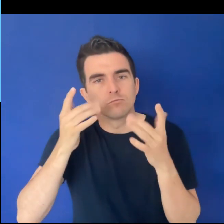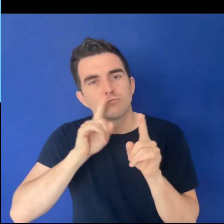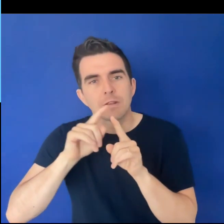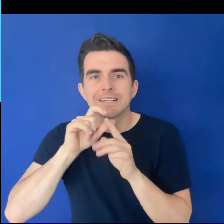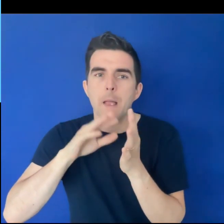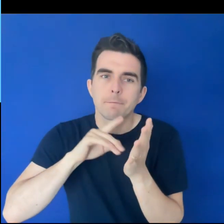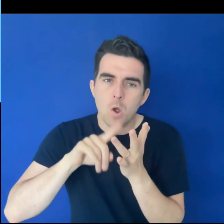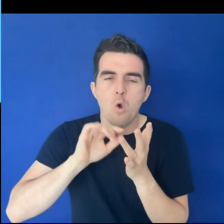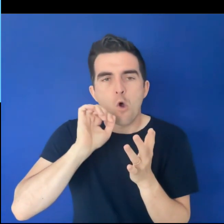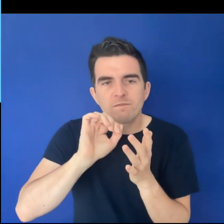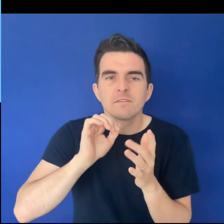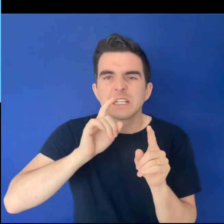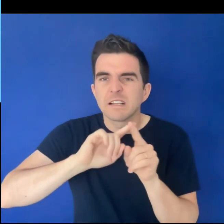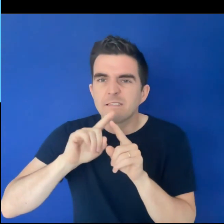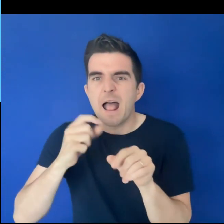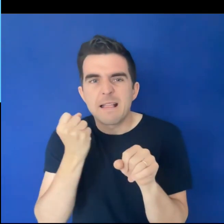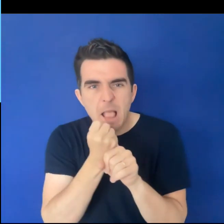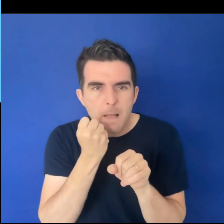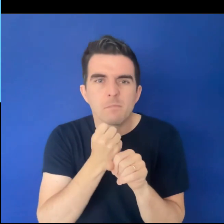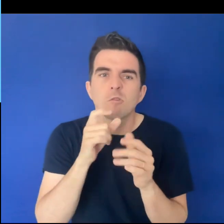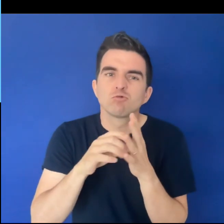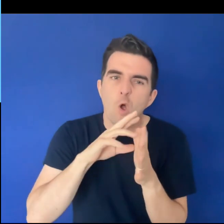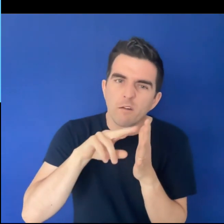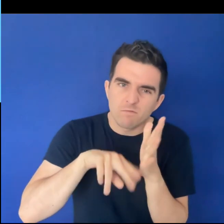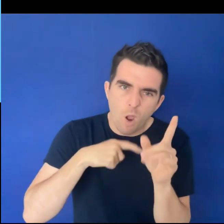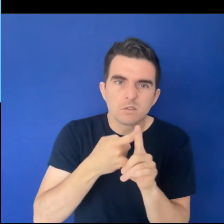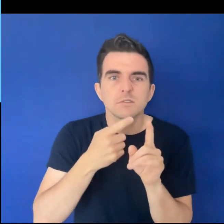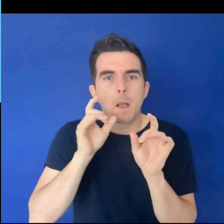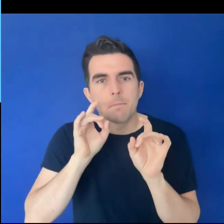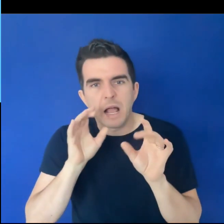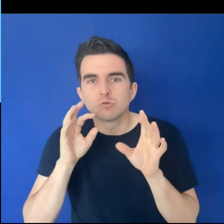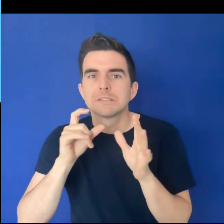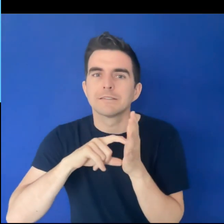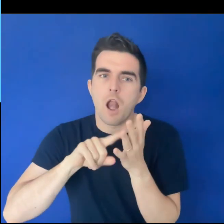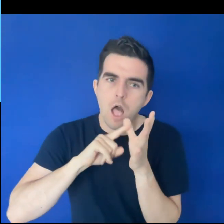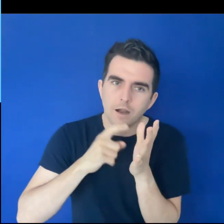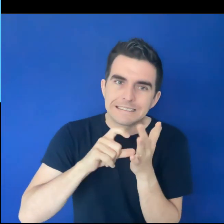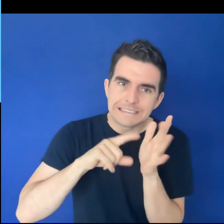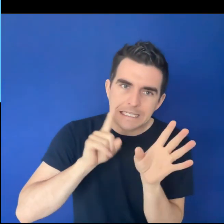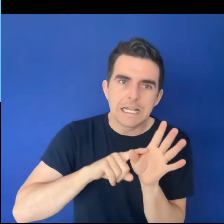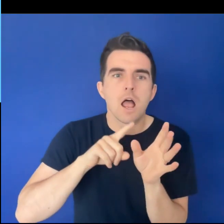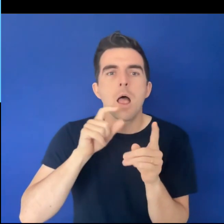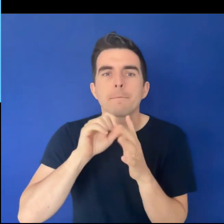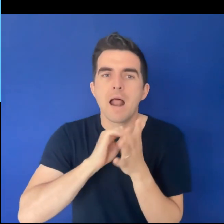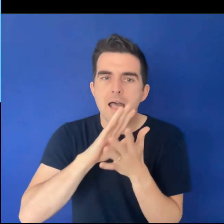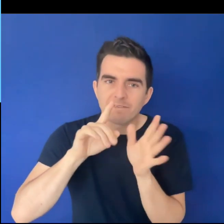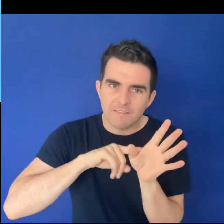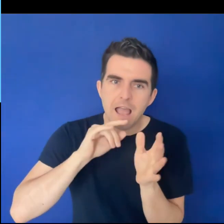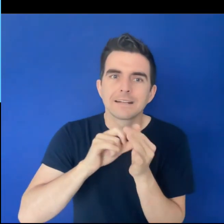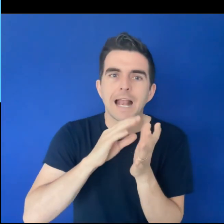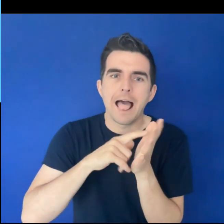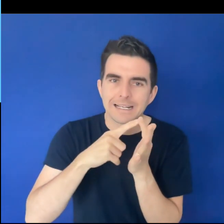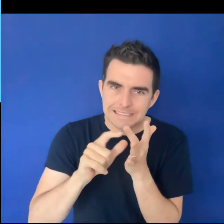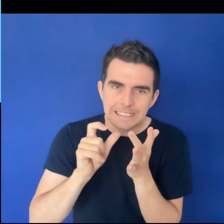Dawnfolk, Magical Delicacy, Cellular City, Periphery Synthetic, and Trash Goblin.